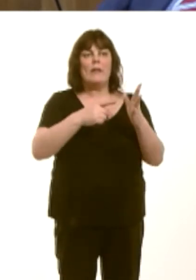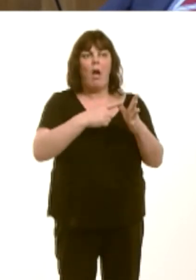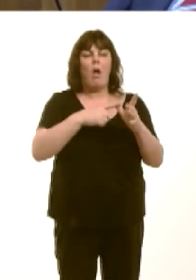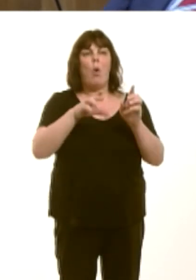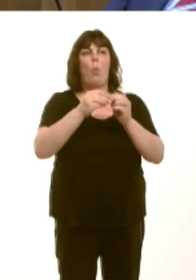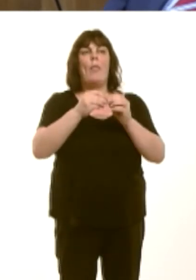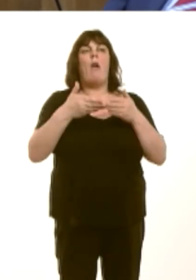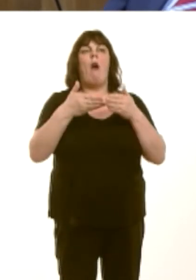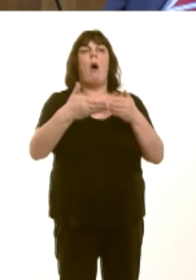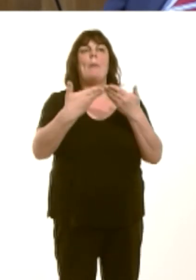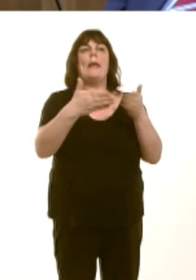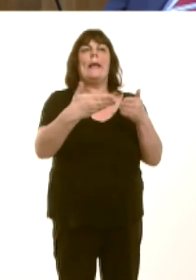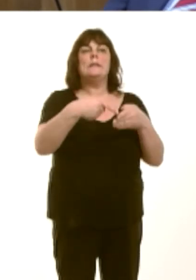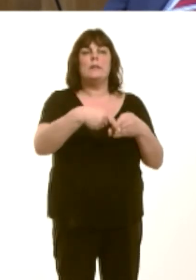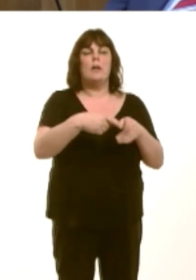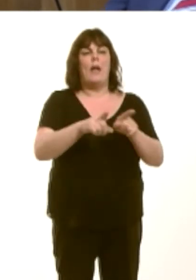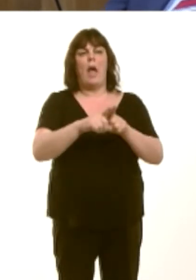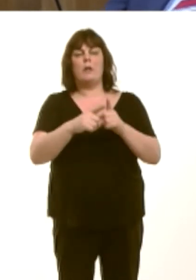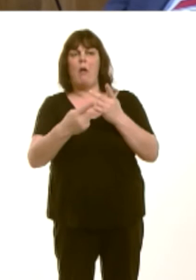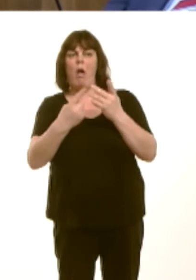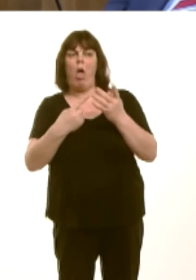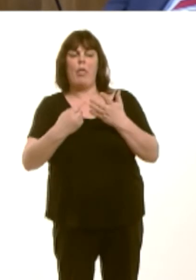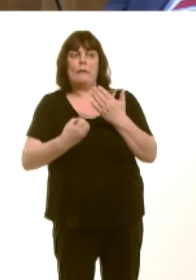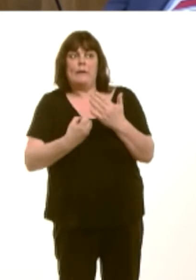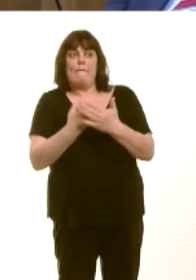has been put there; and, of course, the proposed development elsewhere around the harbour.